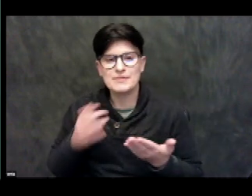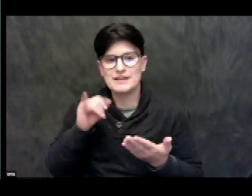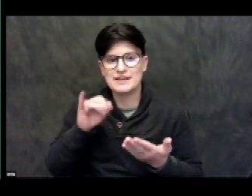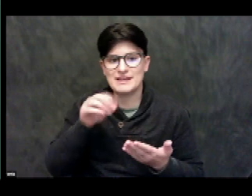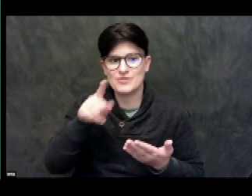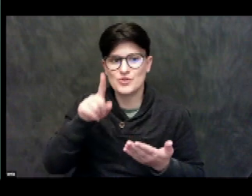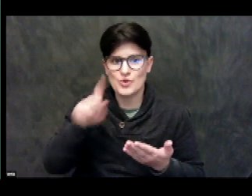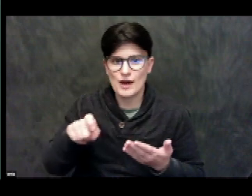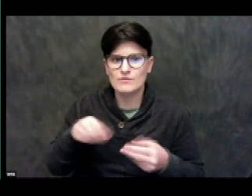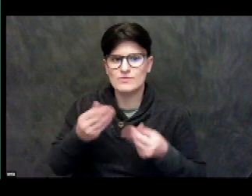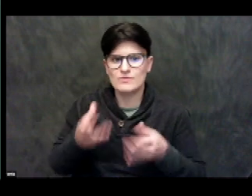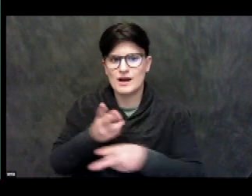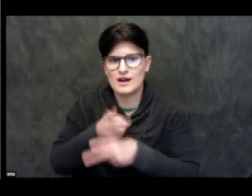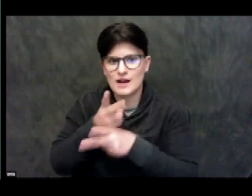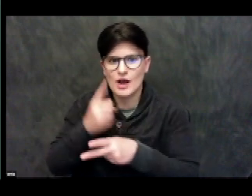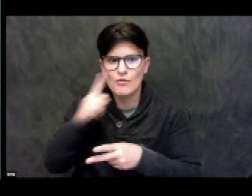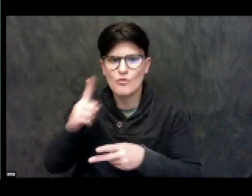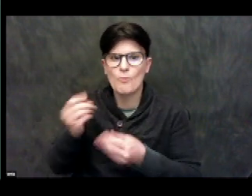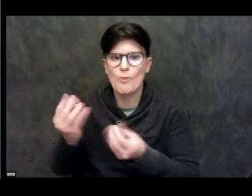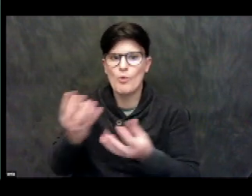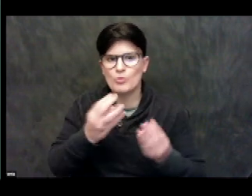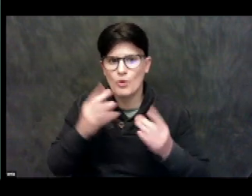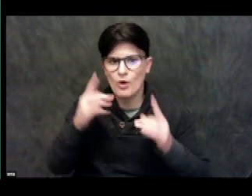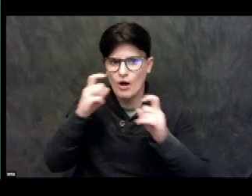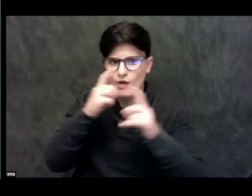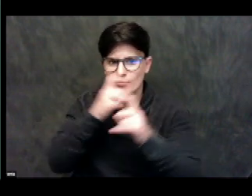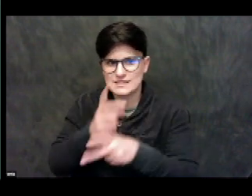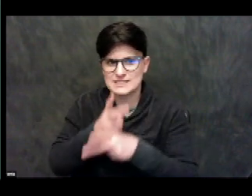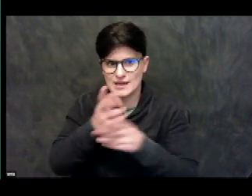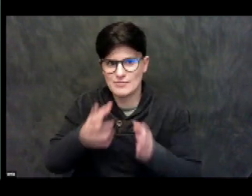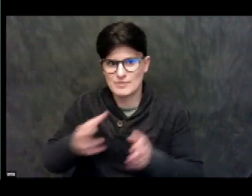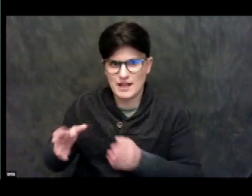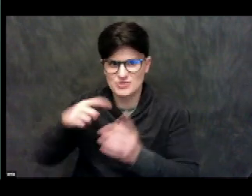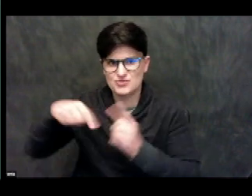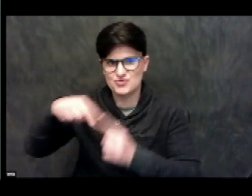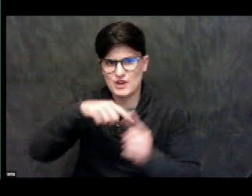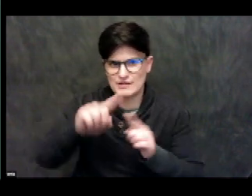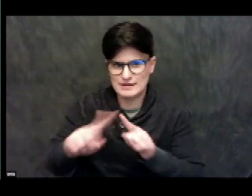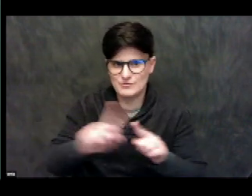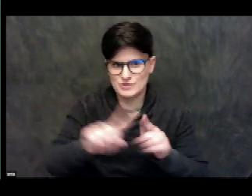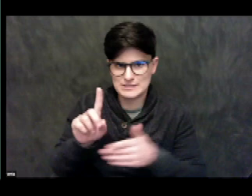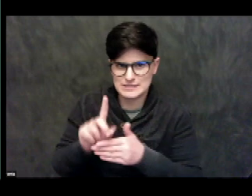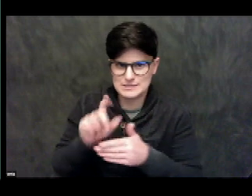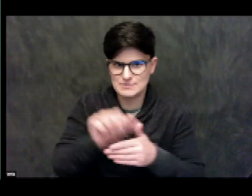around different disabilities at the same time, it would be reasonable to say, go ahead and pre plan to have